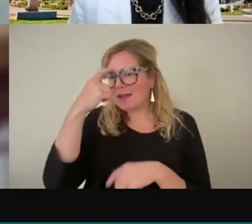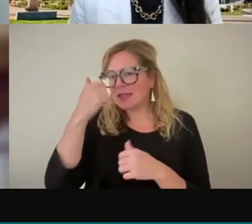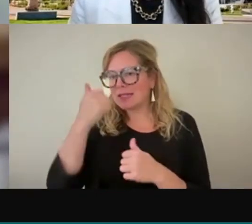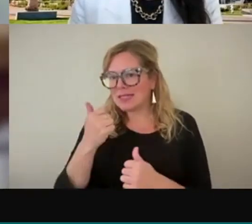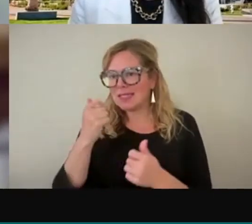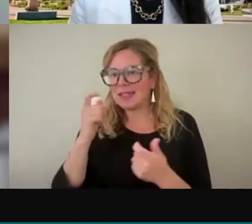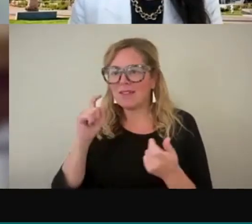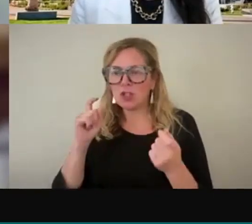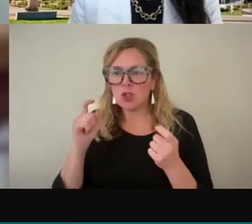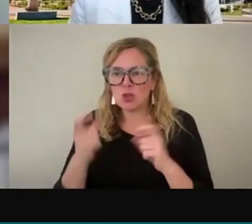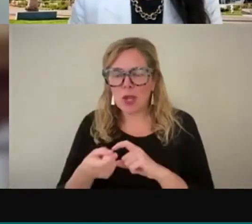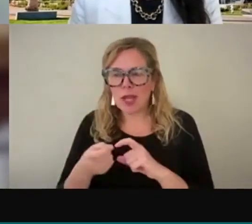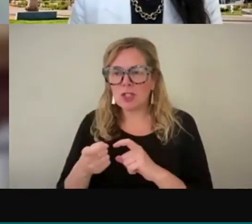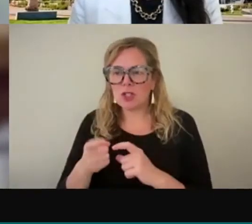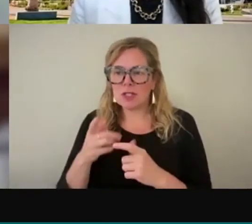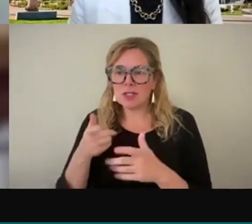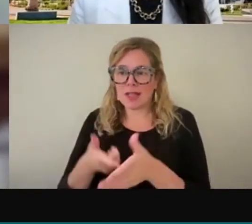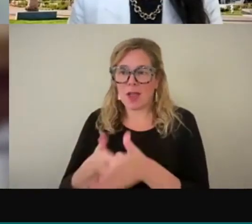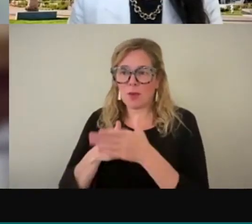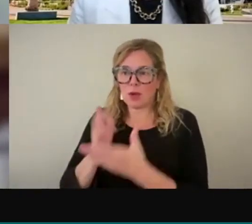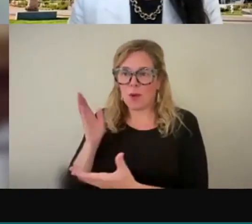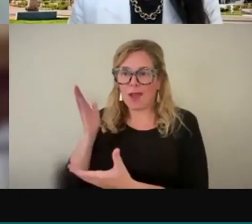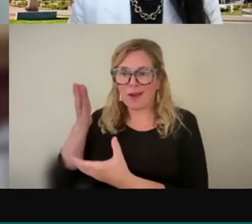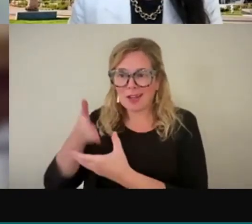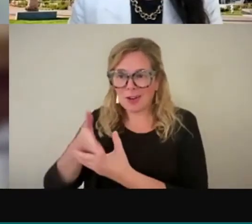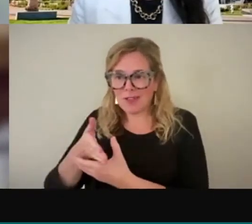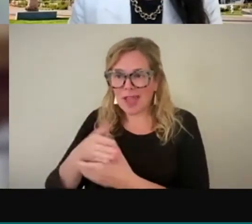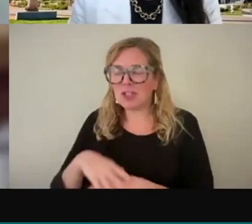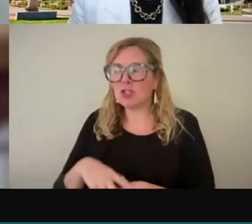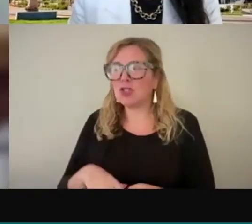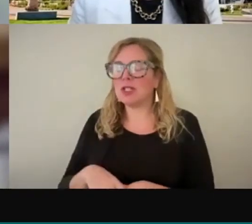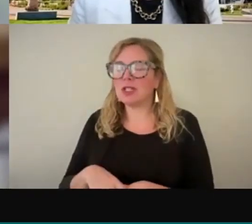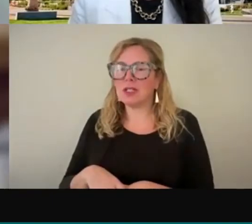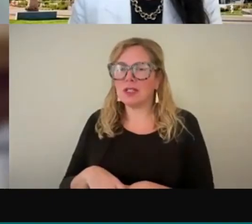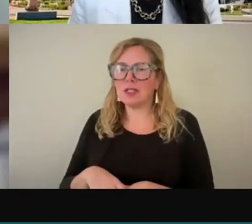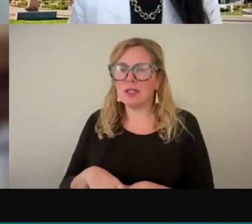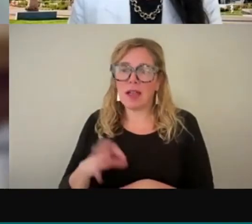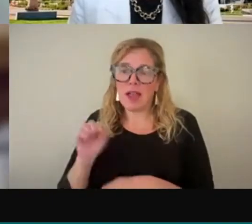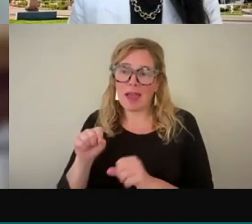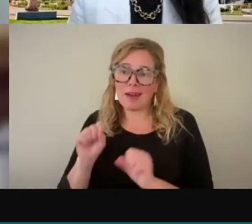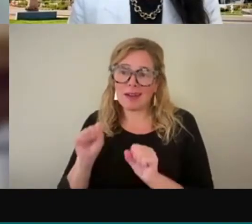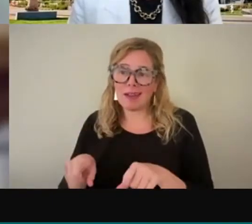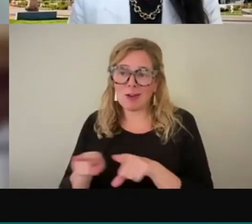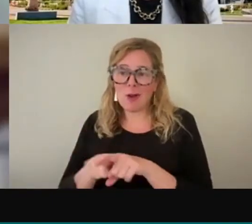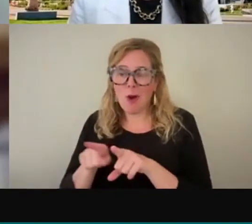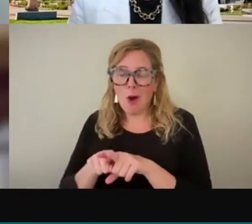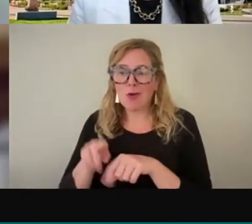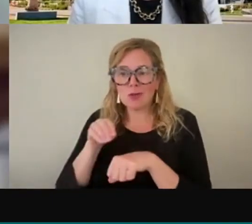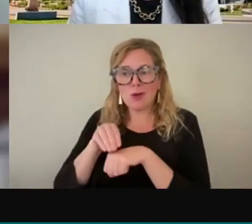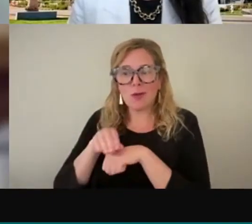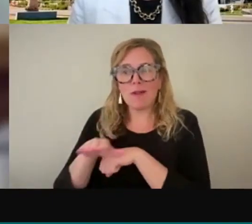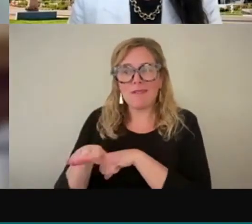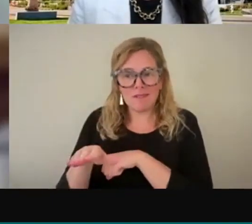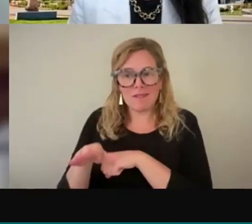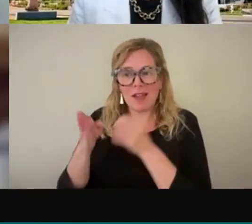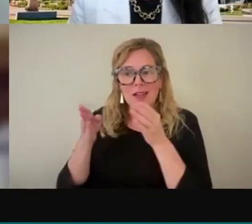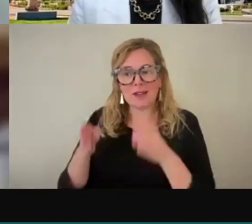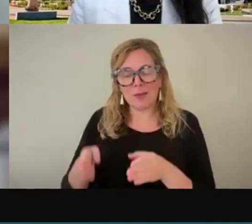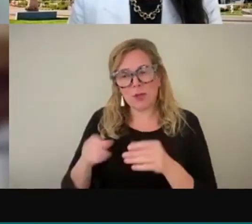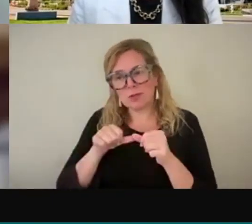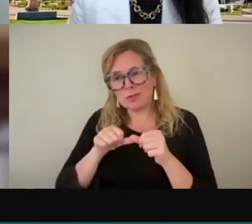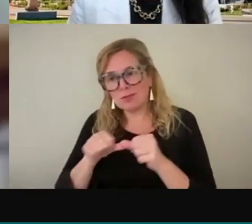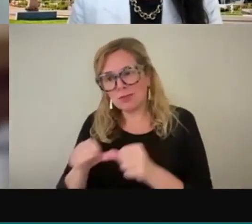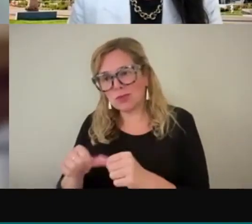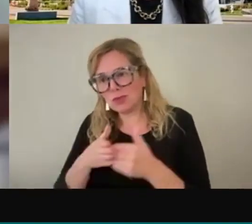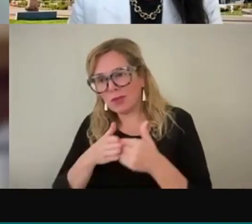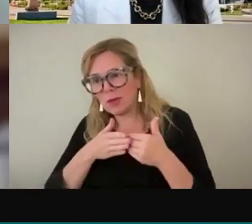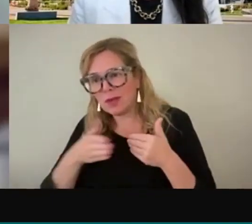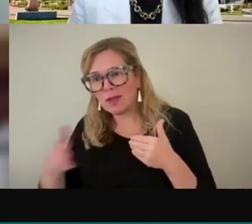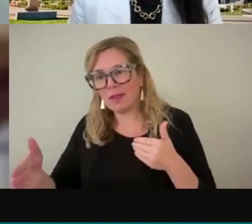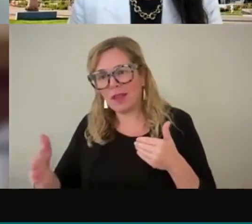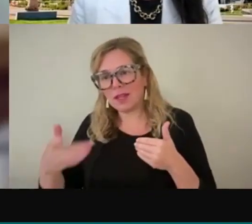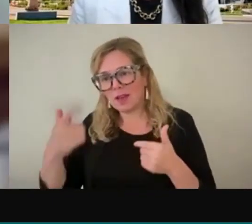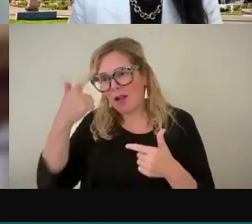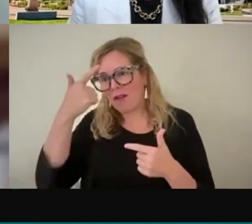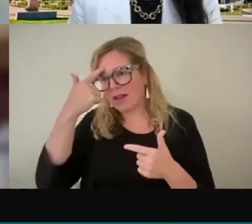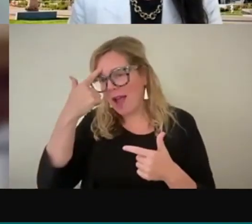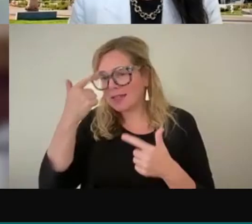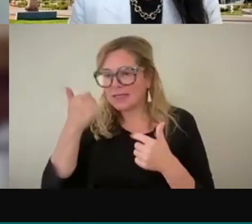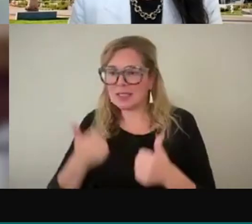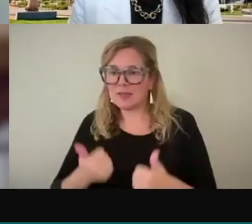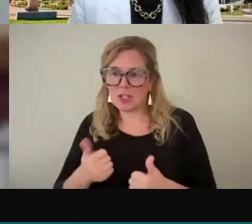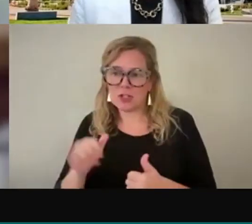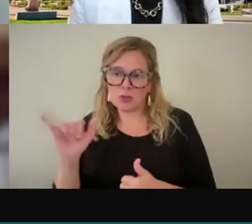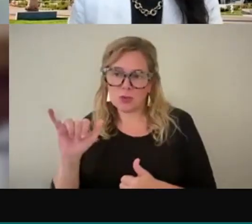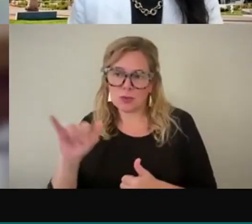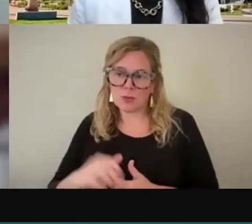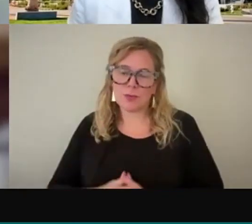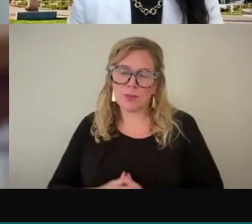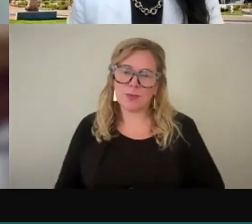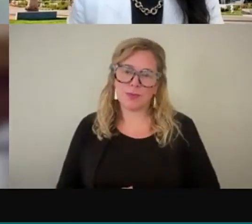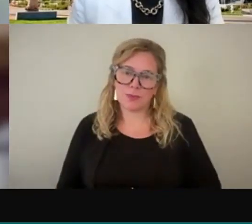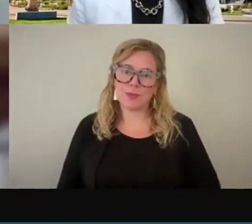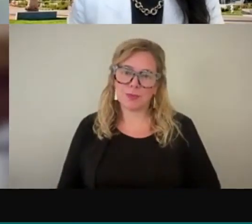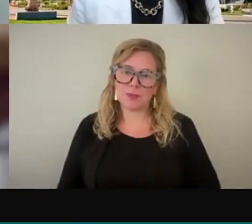depression in particular, over the course of lifetime for cognitive changes.